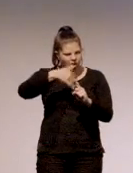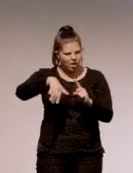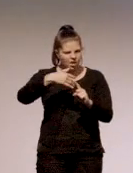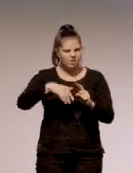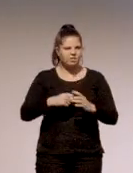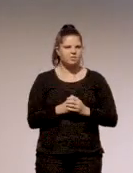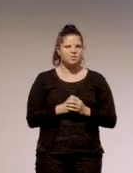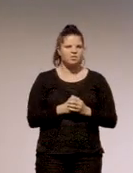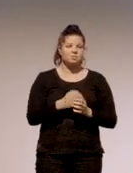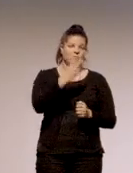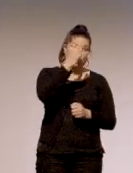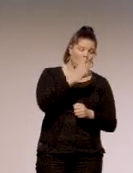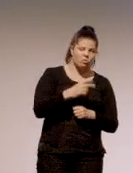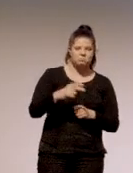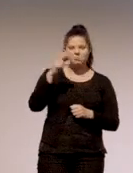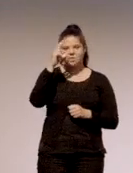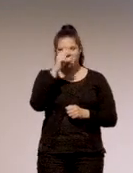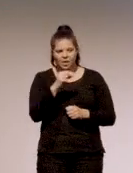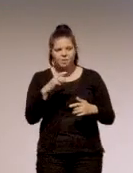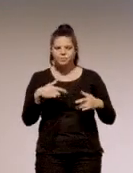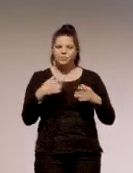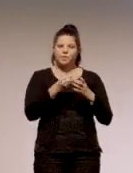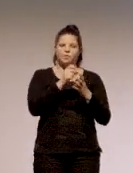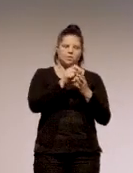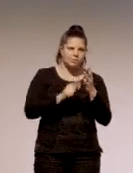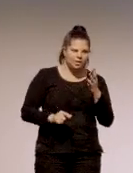We're old, young, live with disability, speak multiple languages and